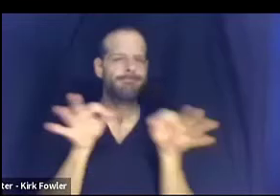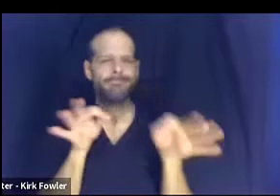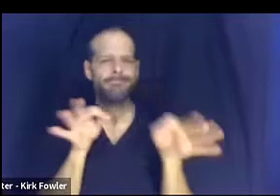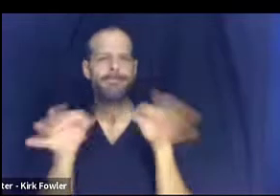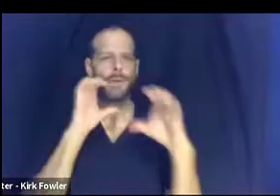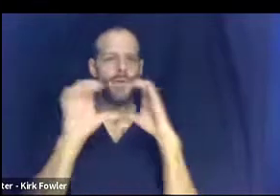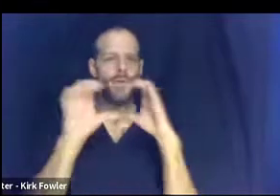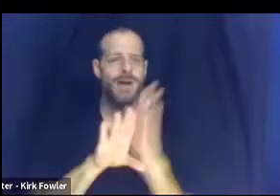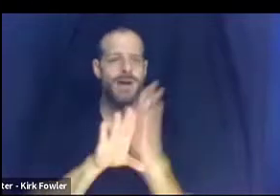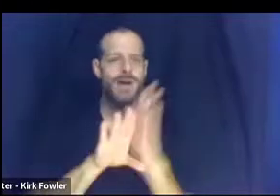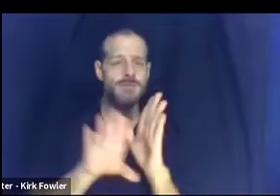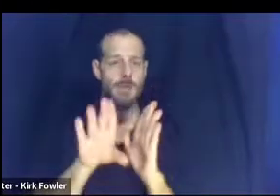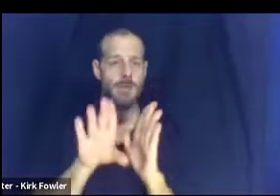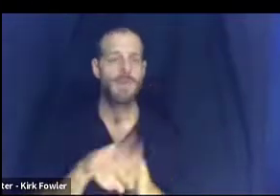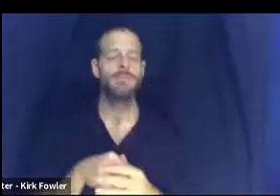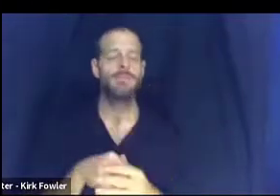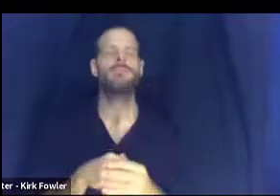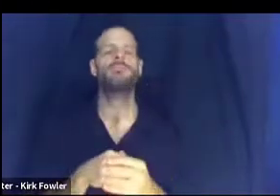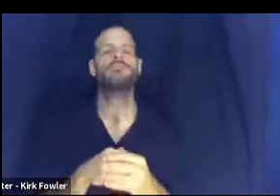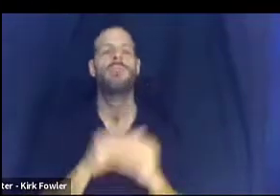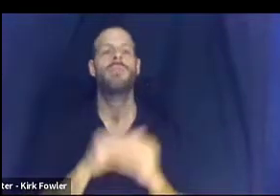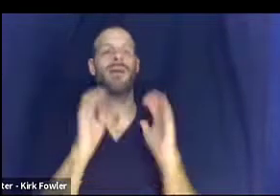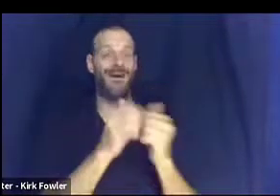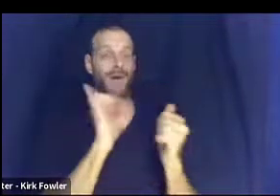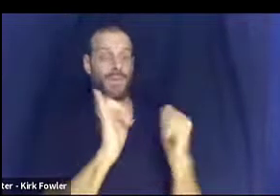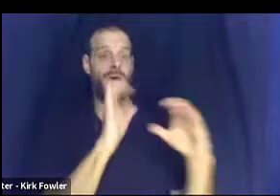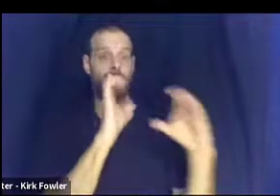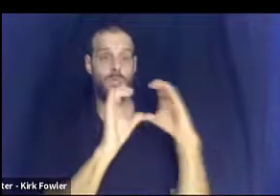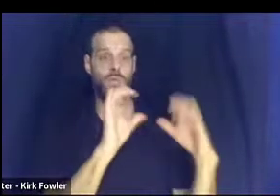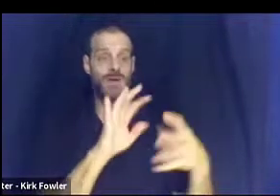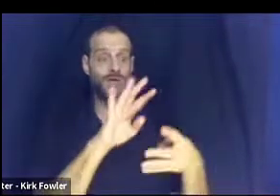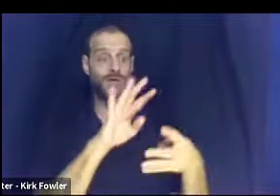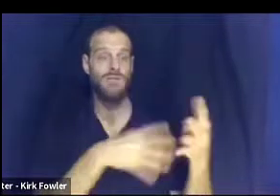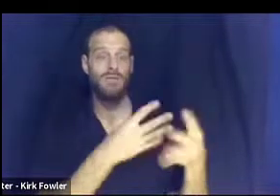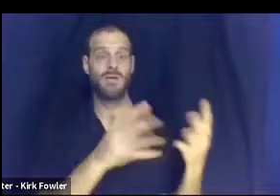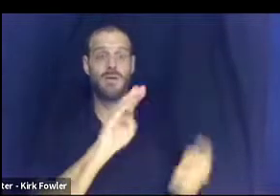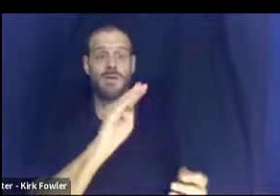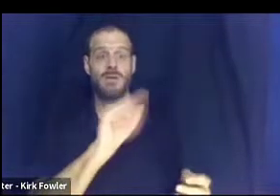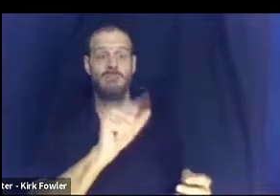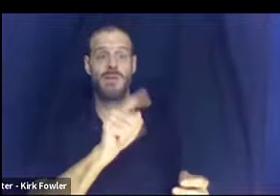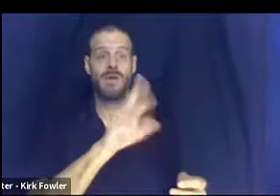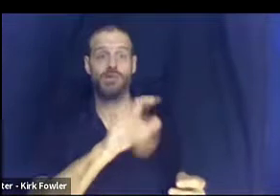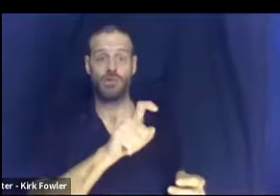in the way that the communication matrix, which I'll discuss looks at,